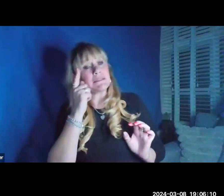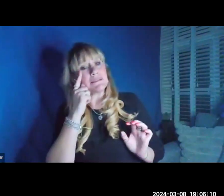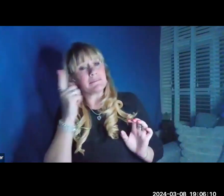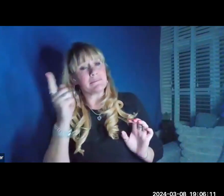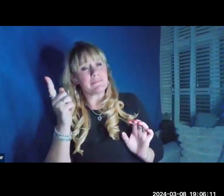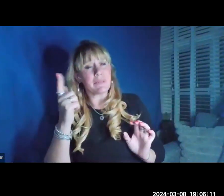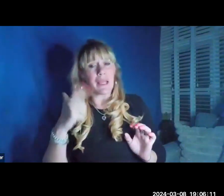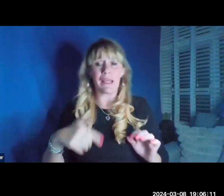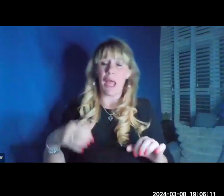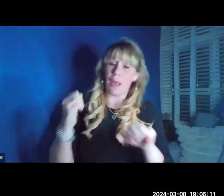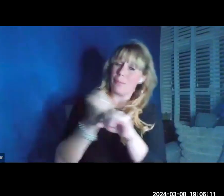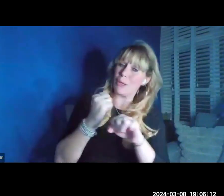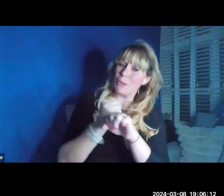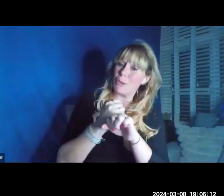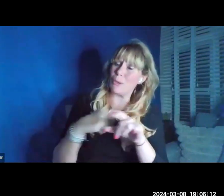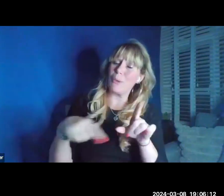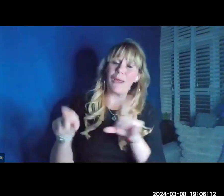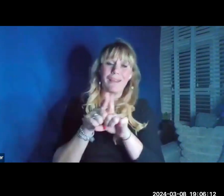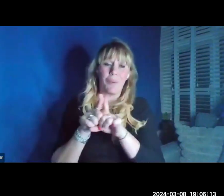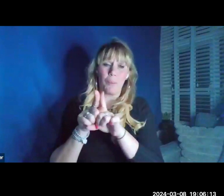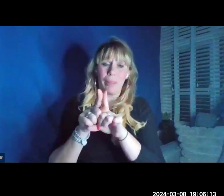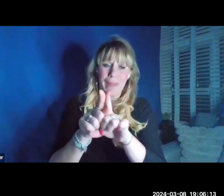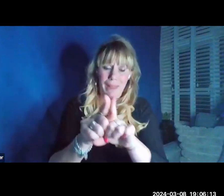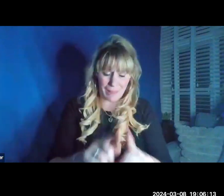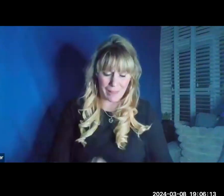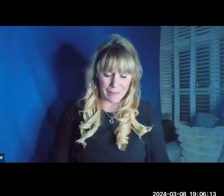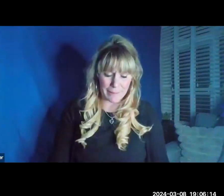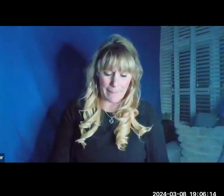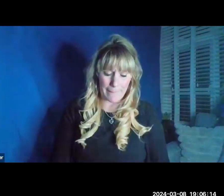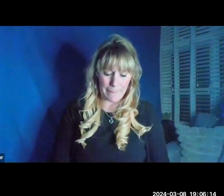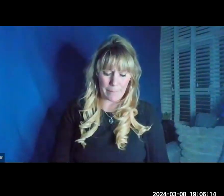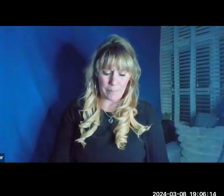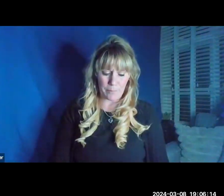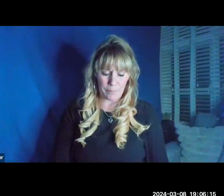come and do - come with me.